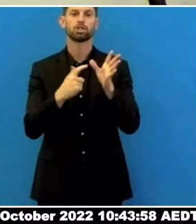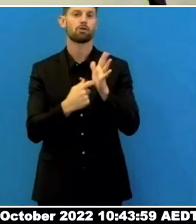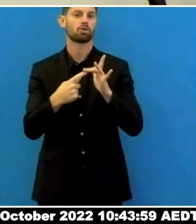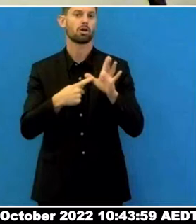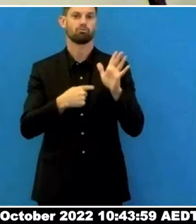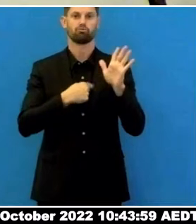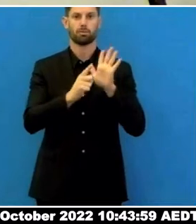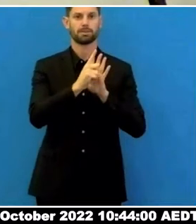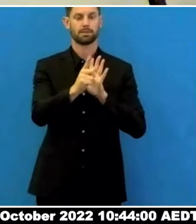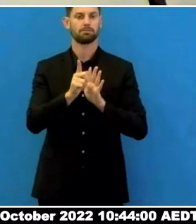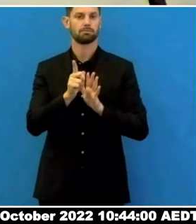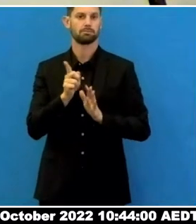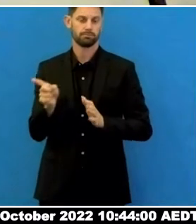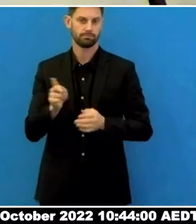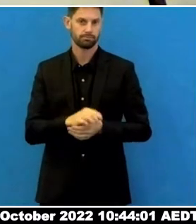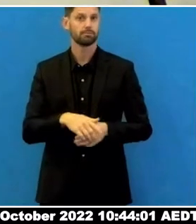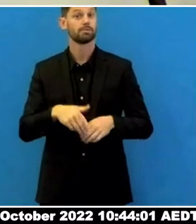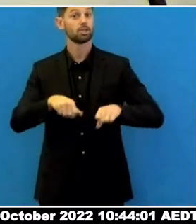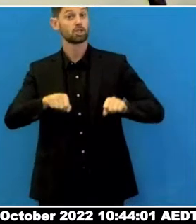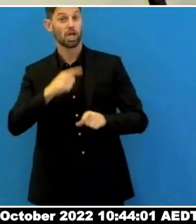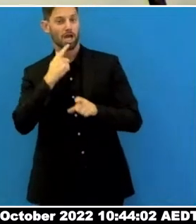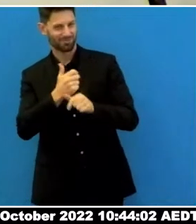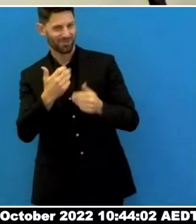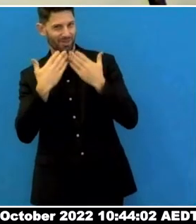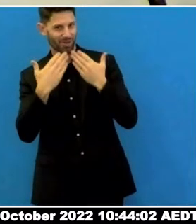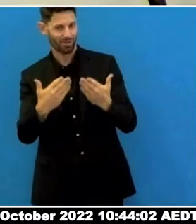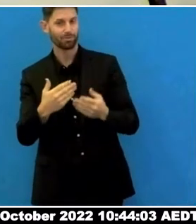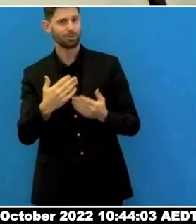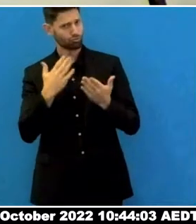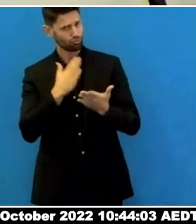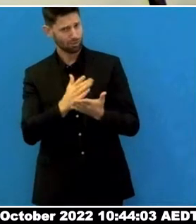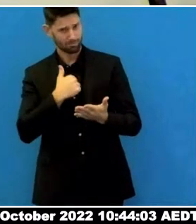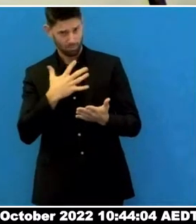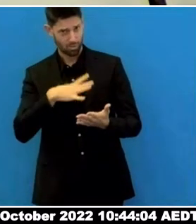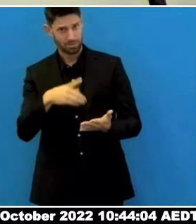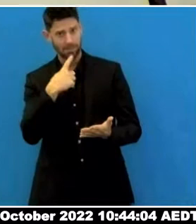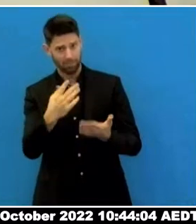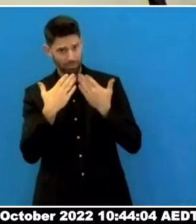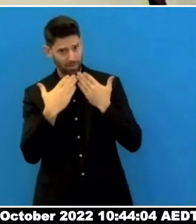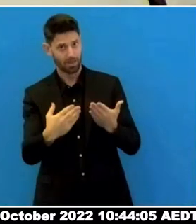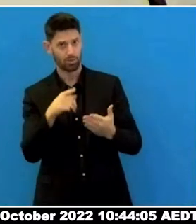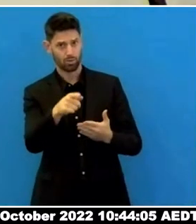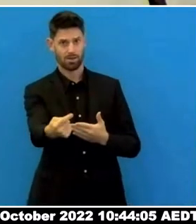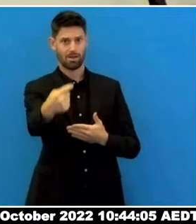Thank you too for the statement that you have provided, which we have and which we have read.